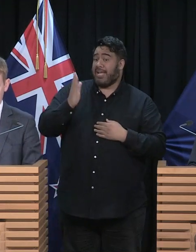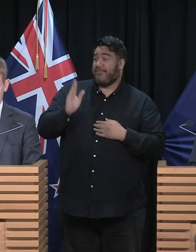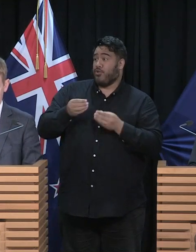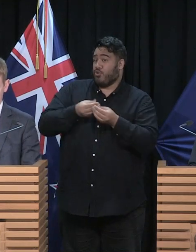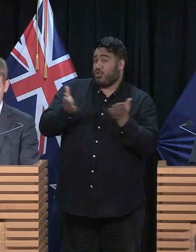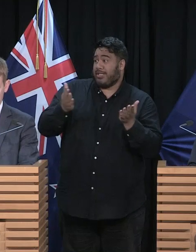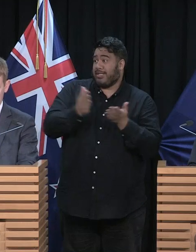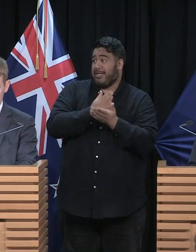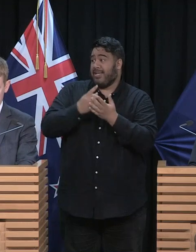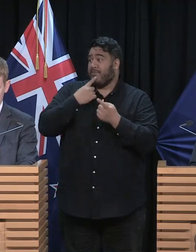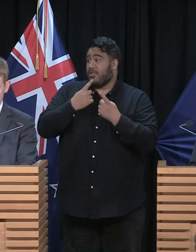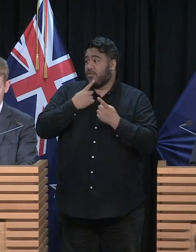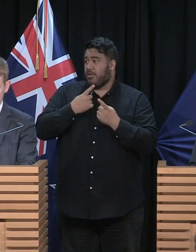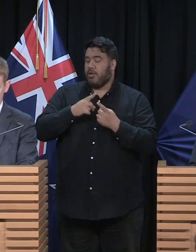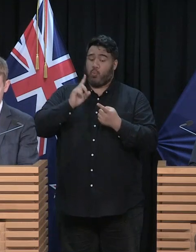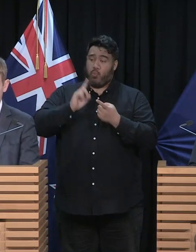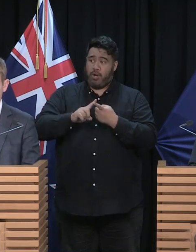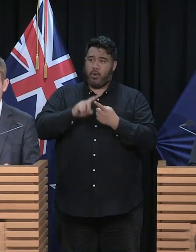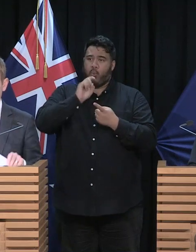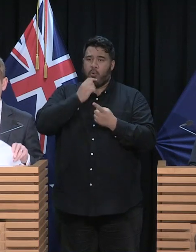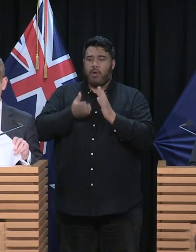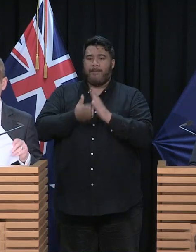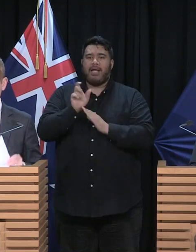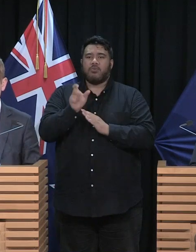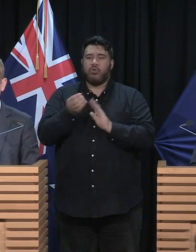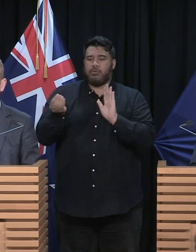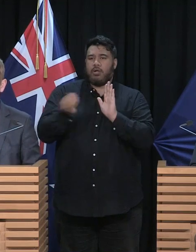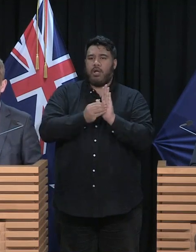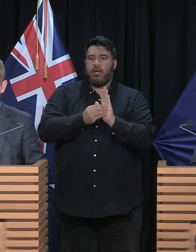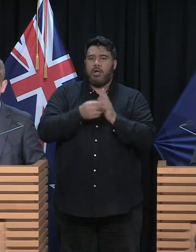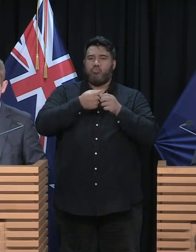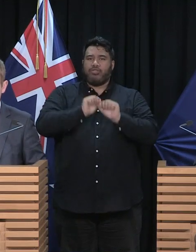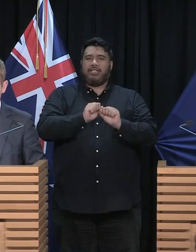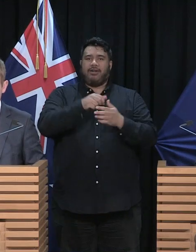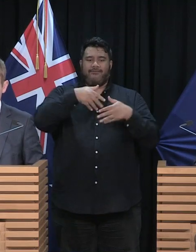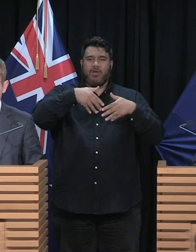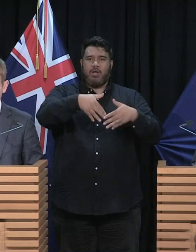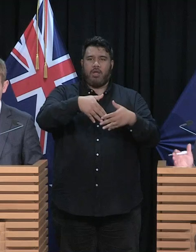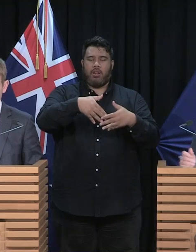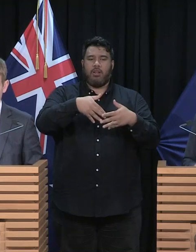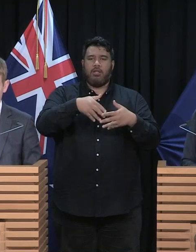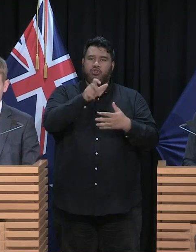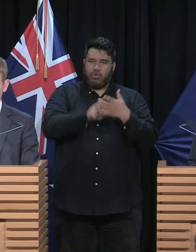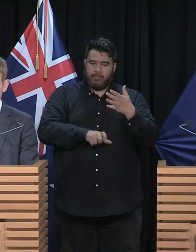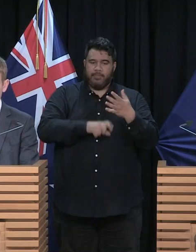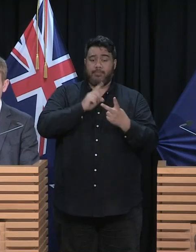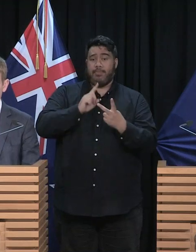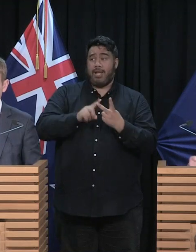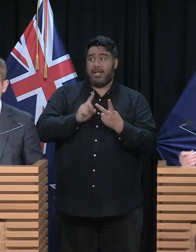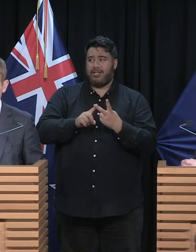first things we can do, and we will if we have to share information in the interim, will be to send it as a password-protected file. If